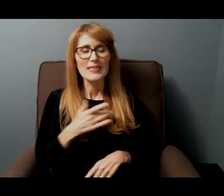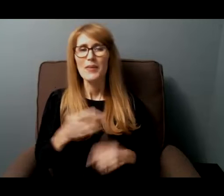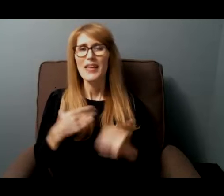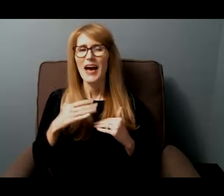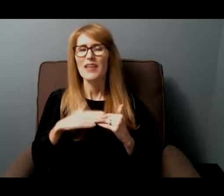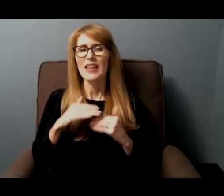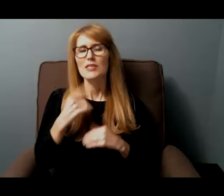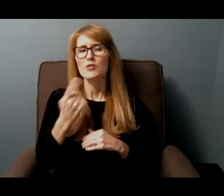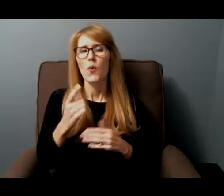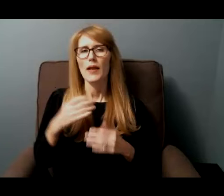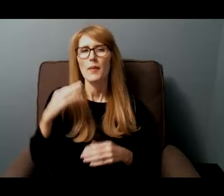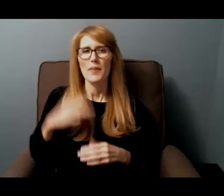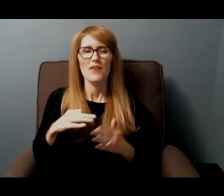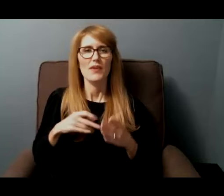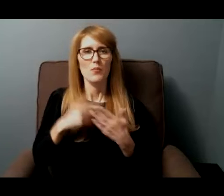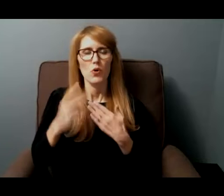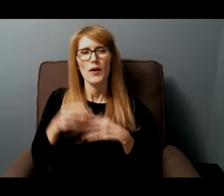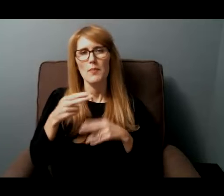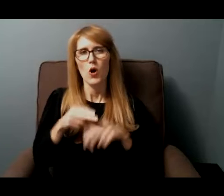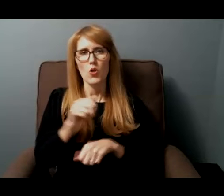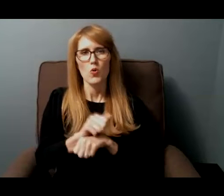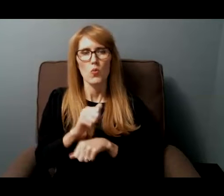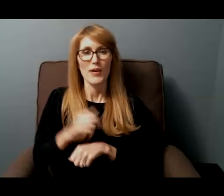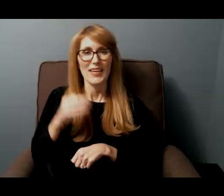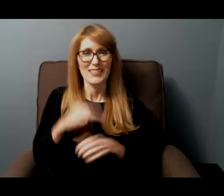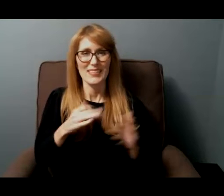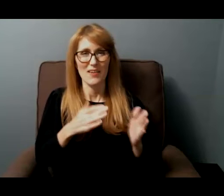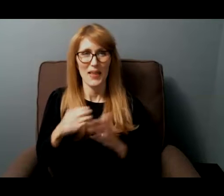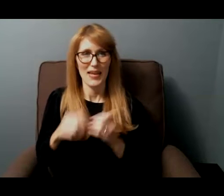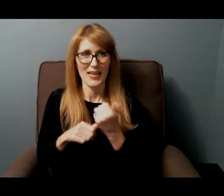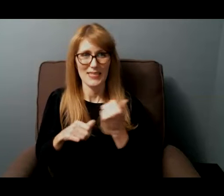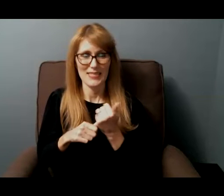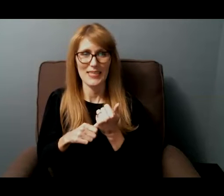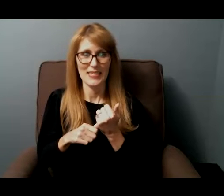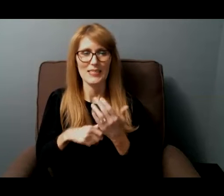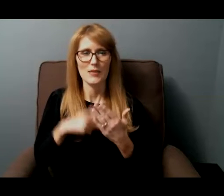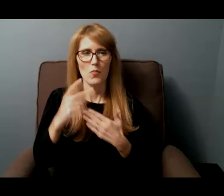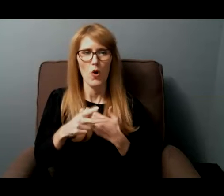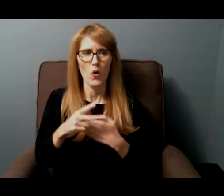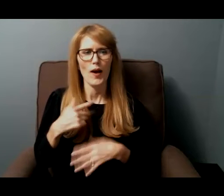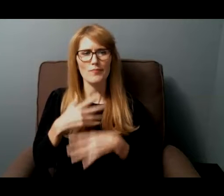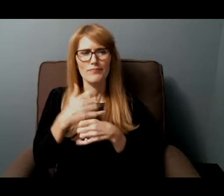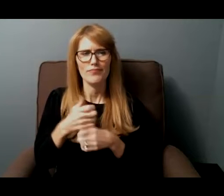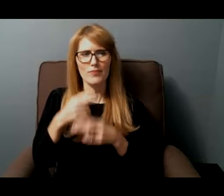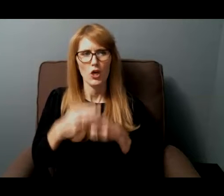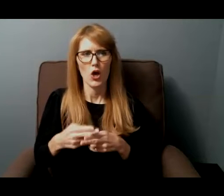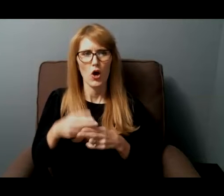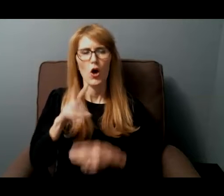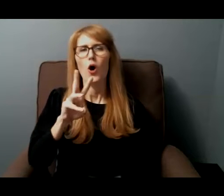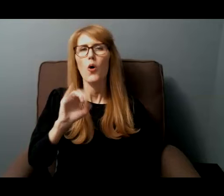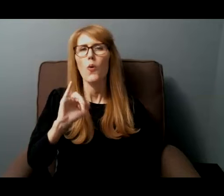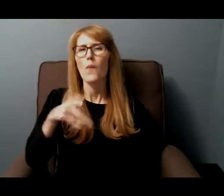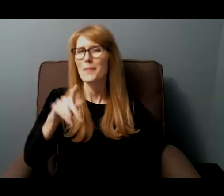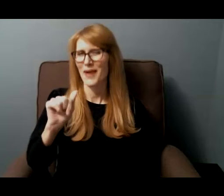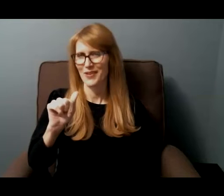and Assistance program, which we call WIPA for short. You can find the WIPA project in